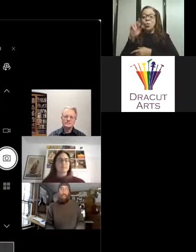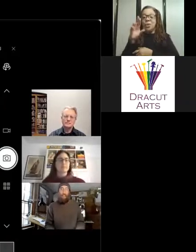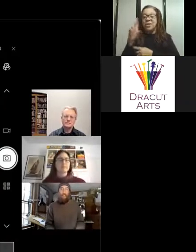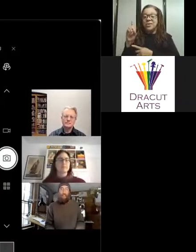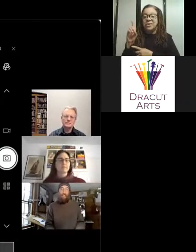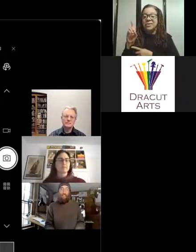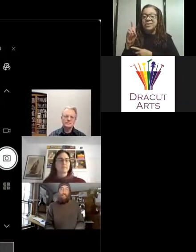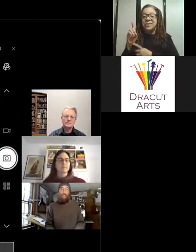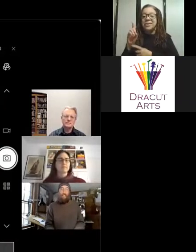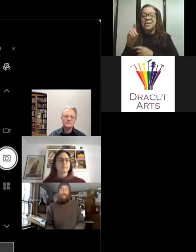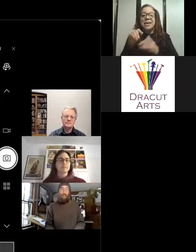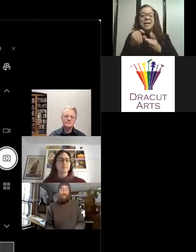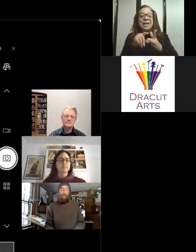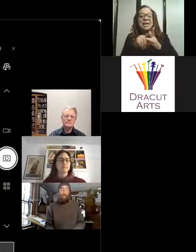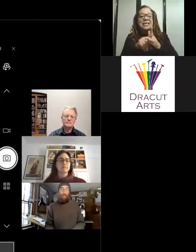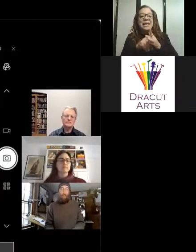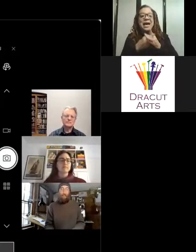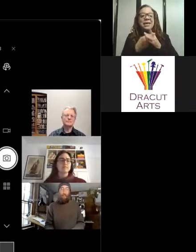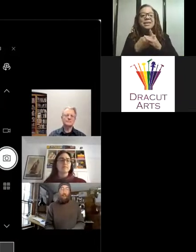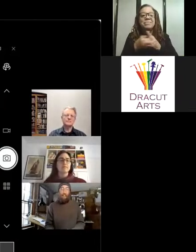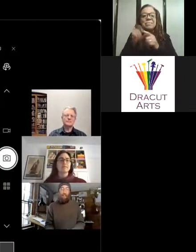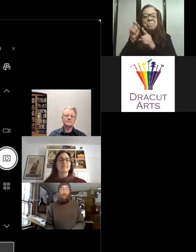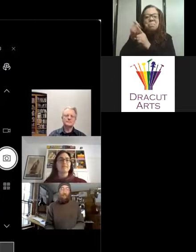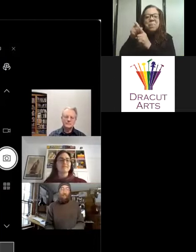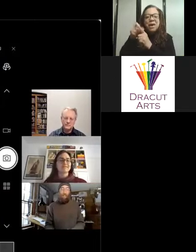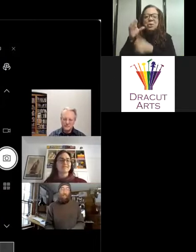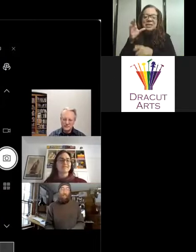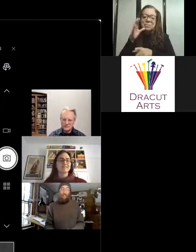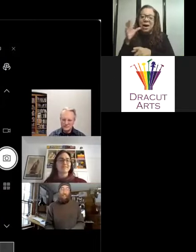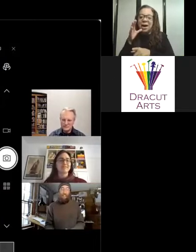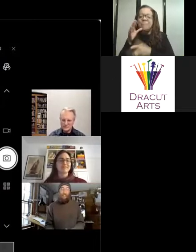he's he's kind of needling his Mom for for finding an opportunity to write,